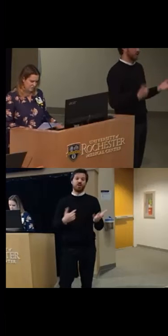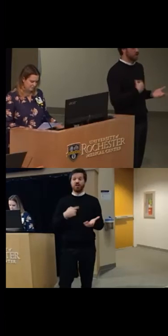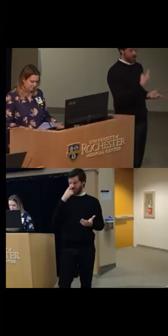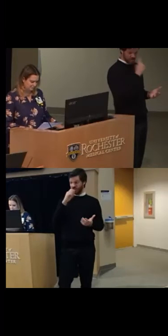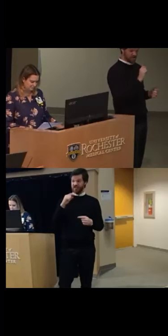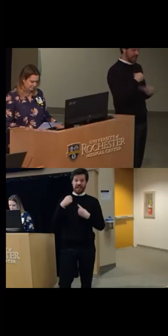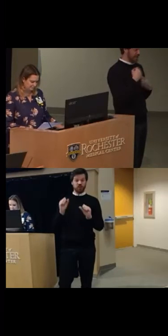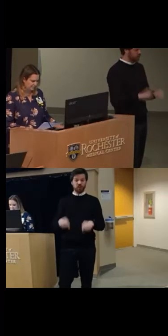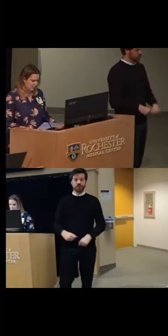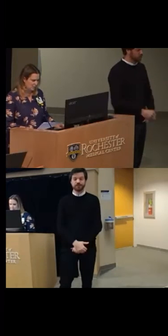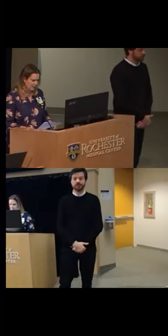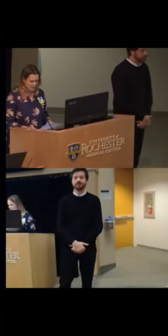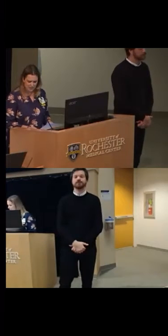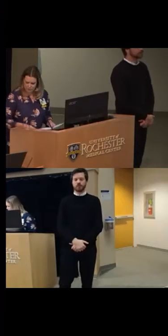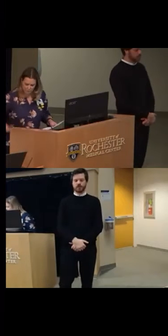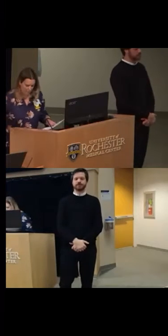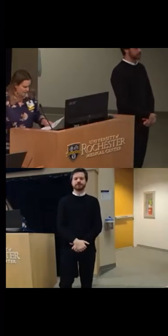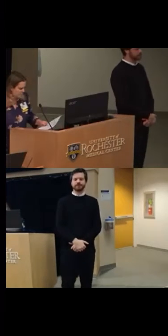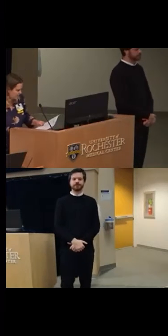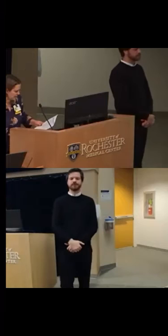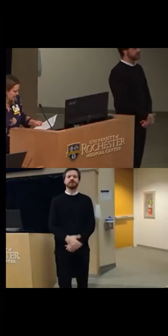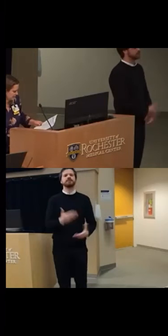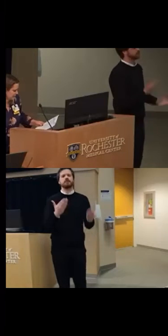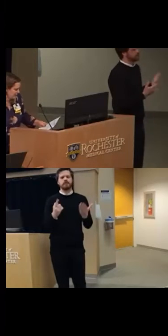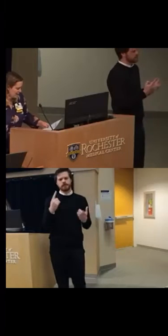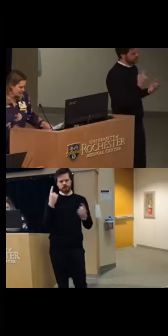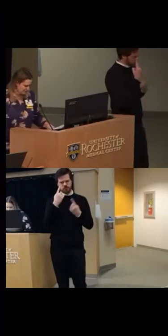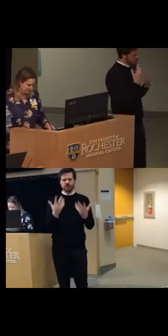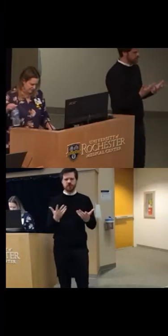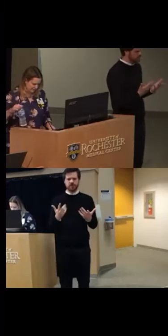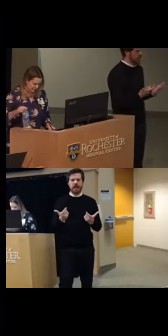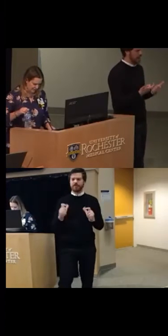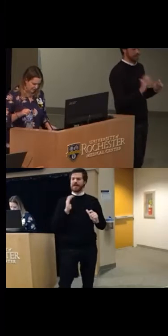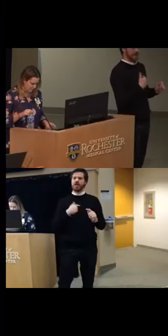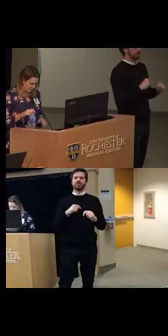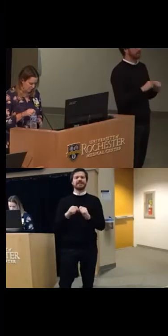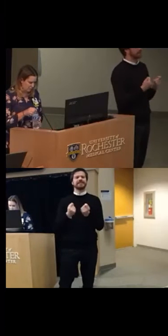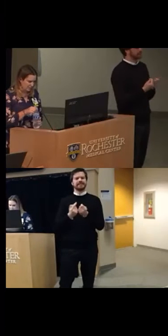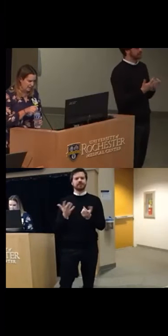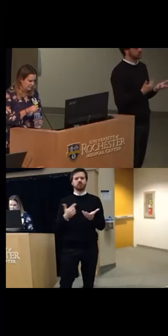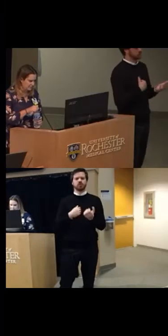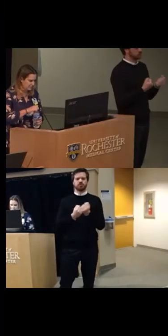could okay so you might be wondering um how big our team is given that we support so many lives